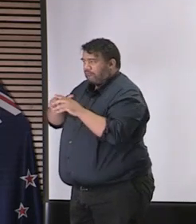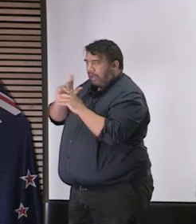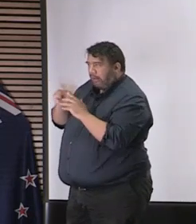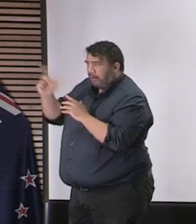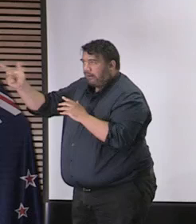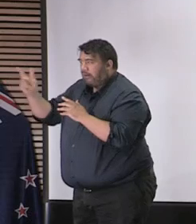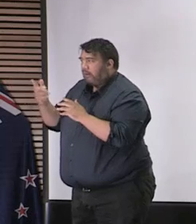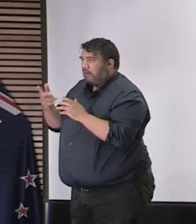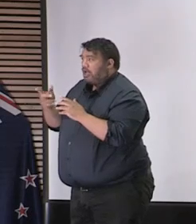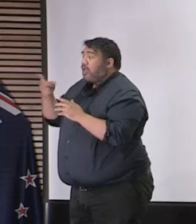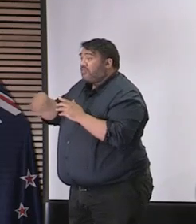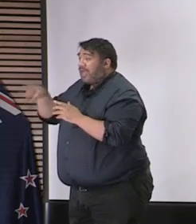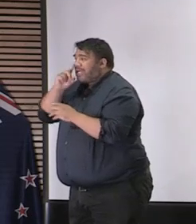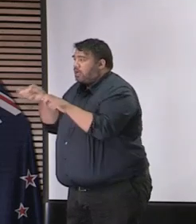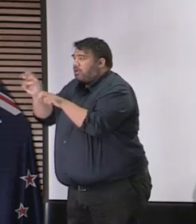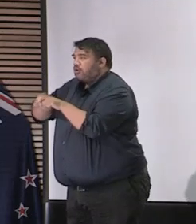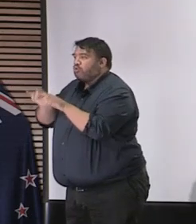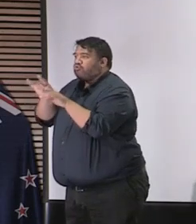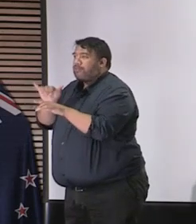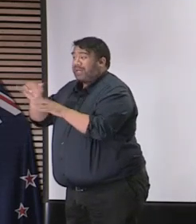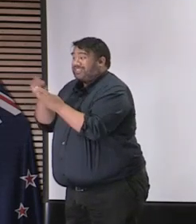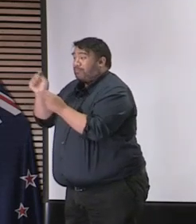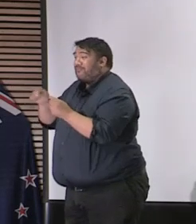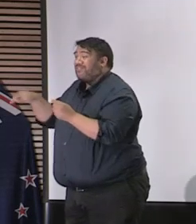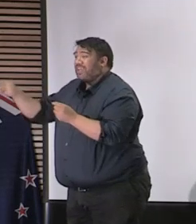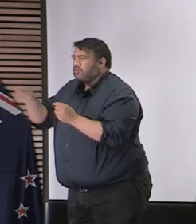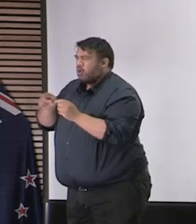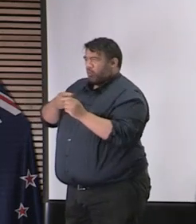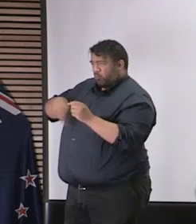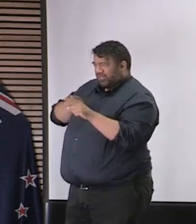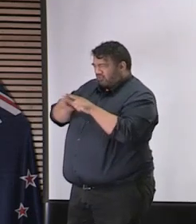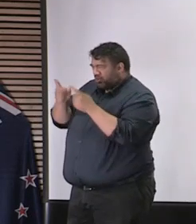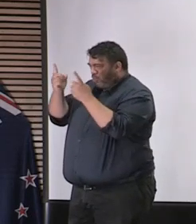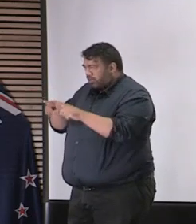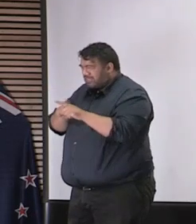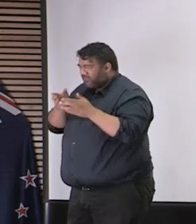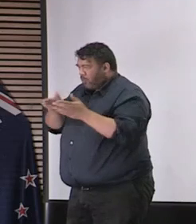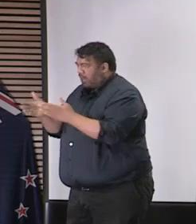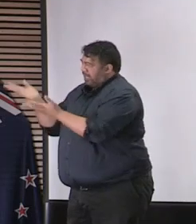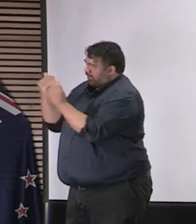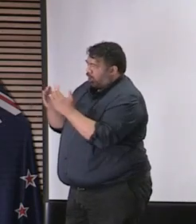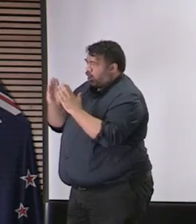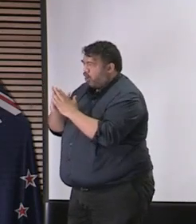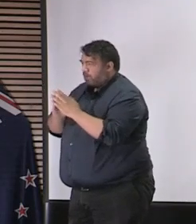have been stabbed in some to stranded in some more remote am yason towns but that